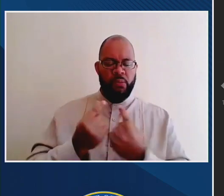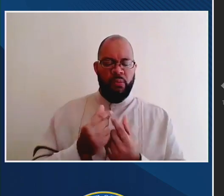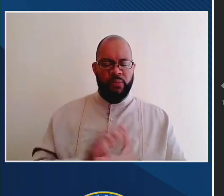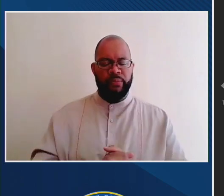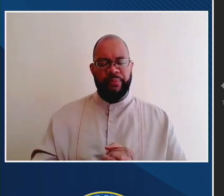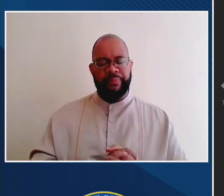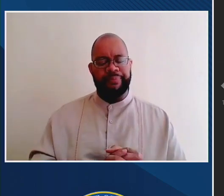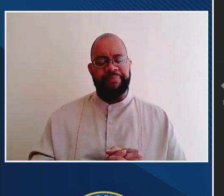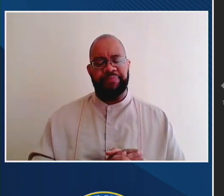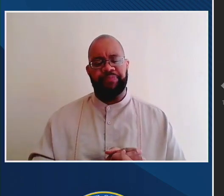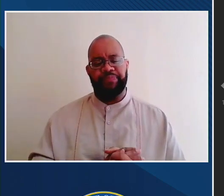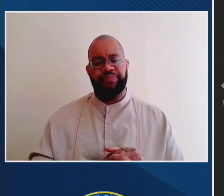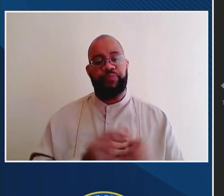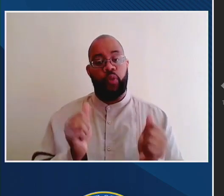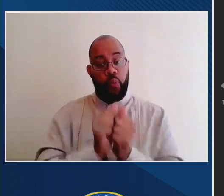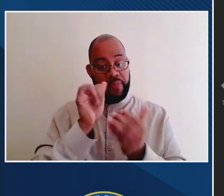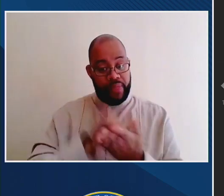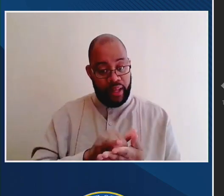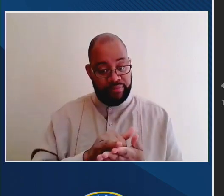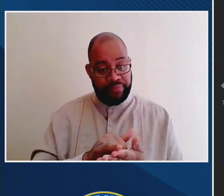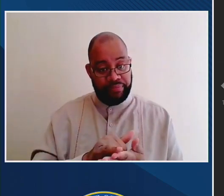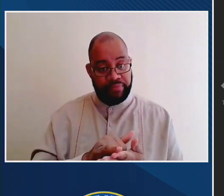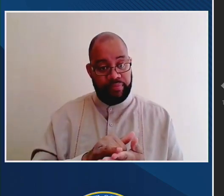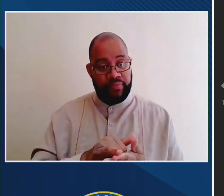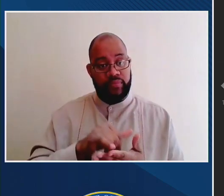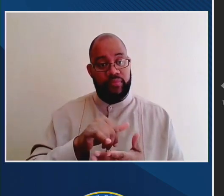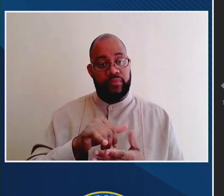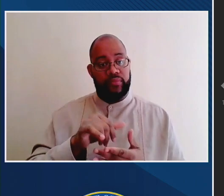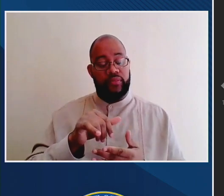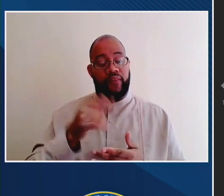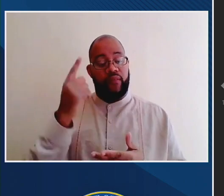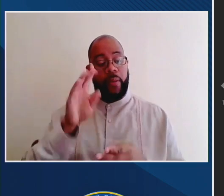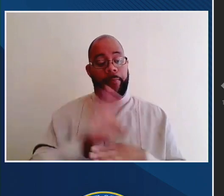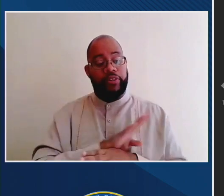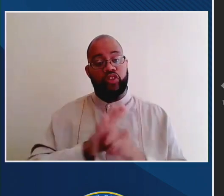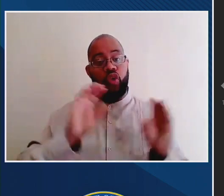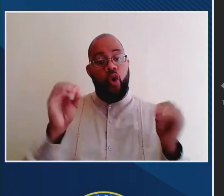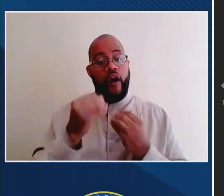So with that for the constituency of business officers from institutes of